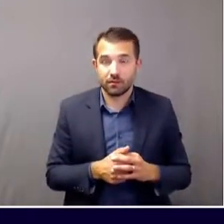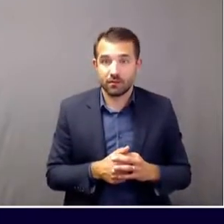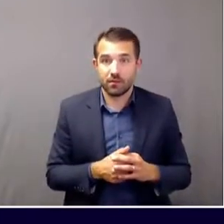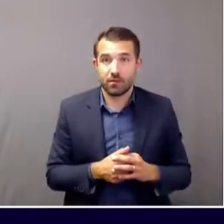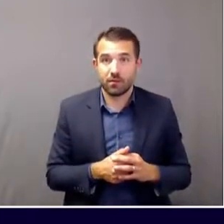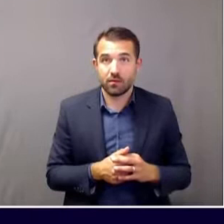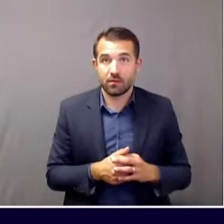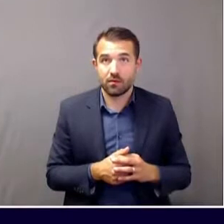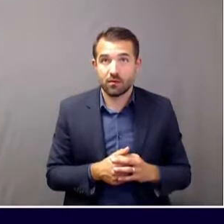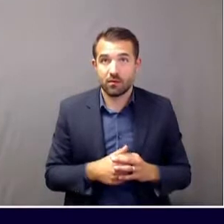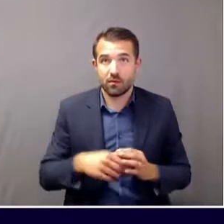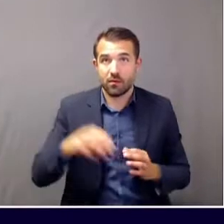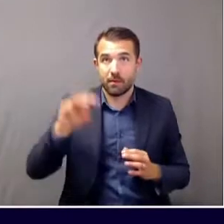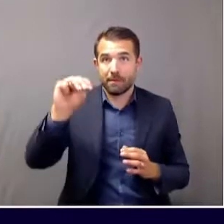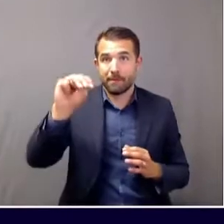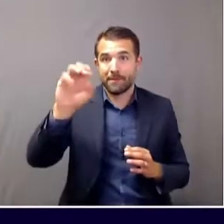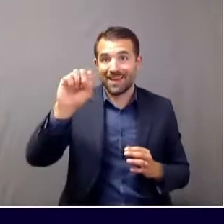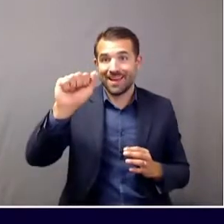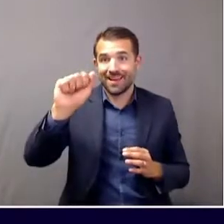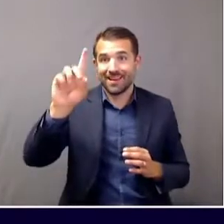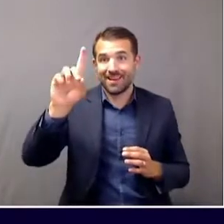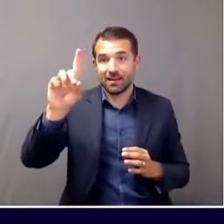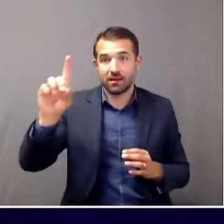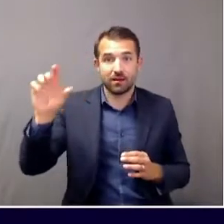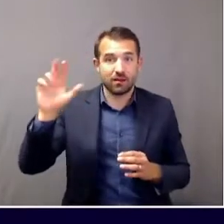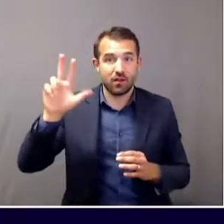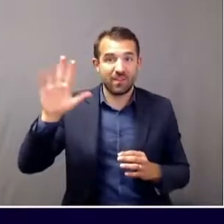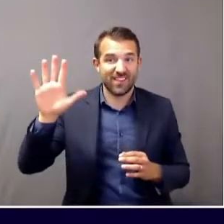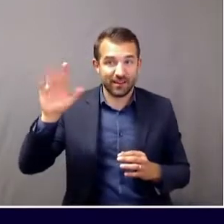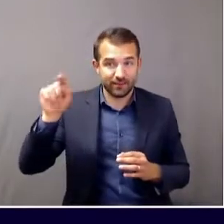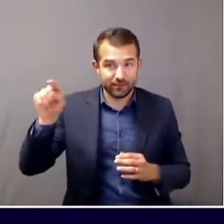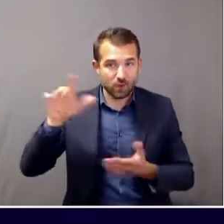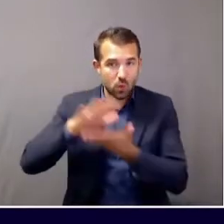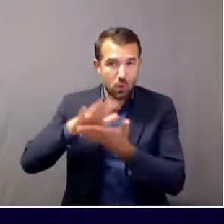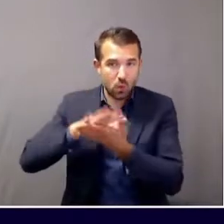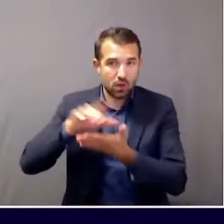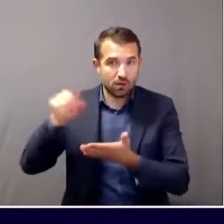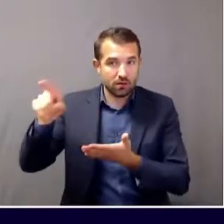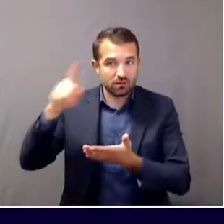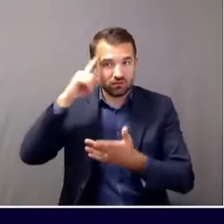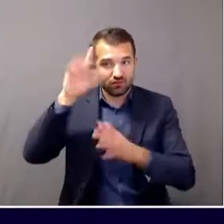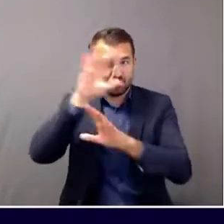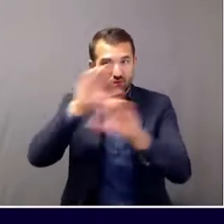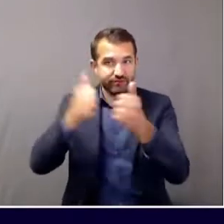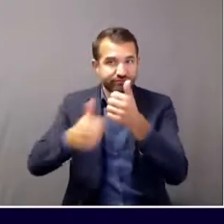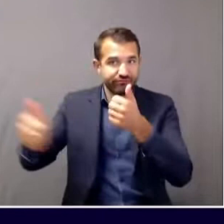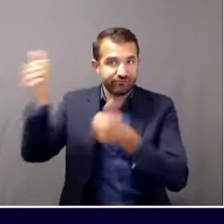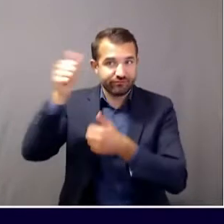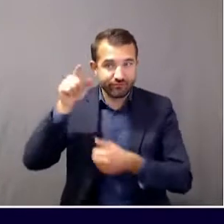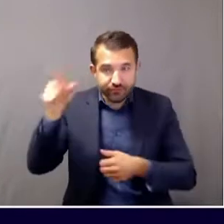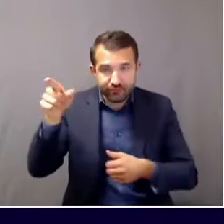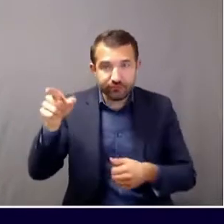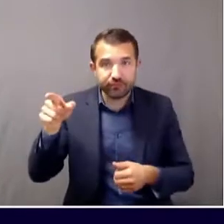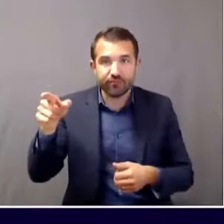thirty five sent a letter out saying that they only learned to